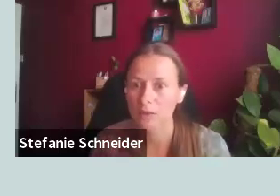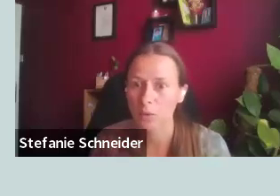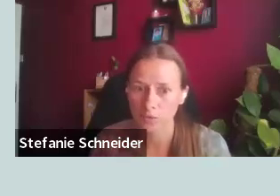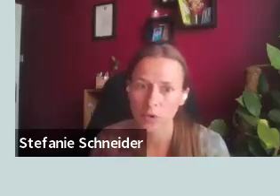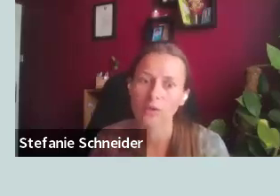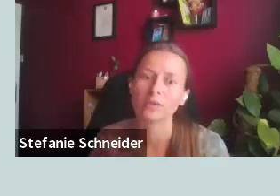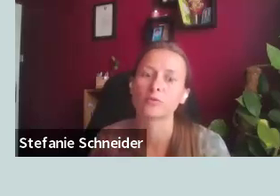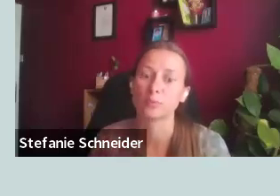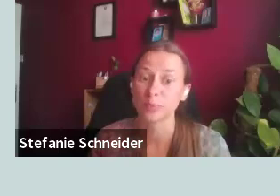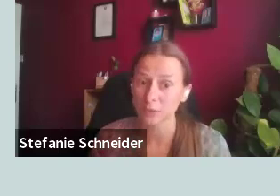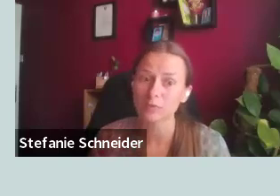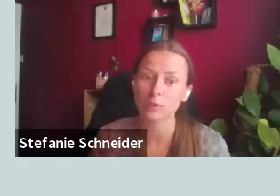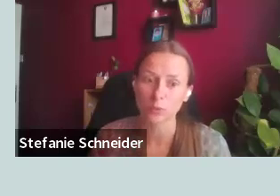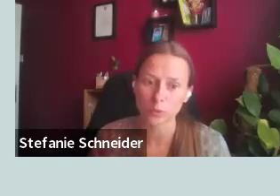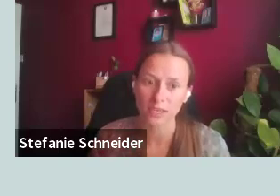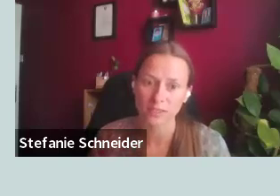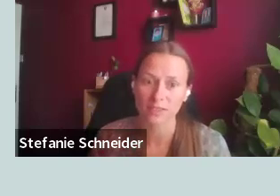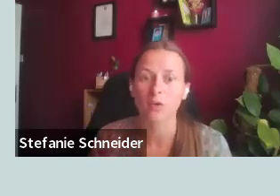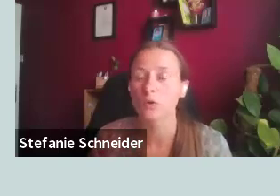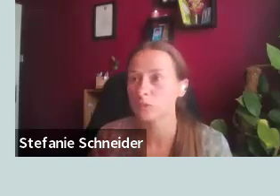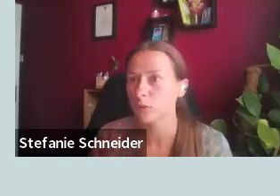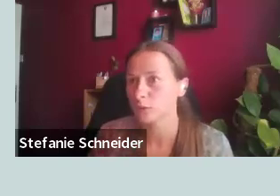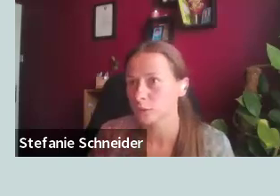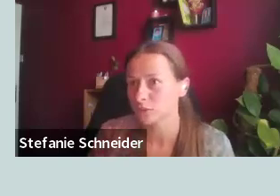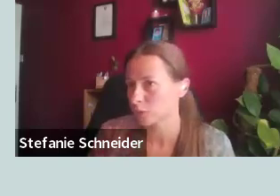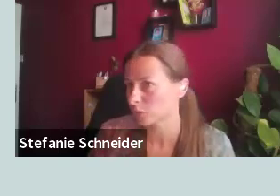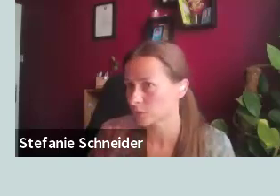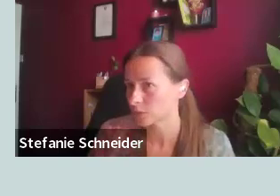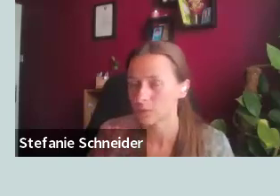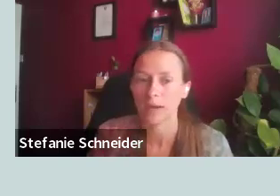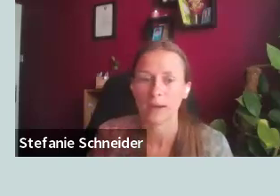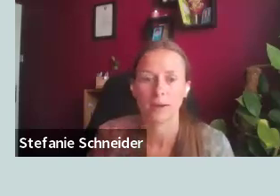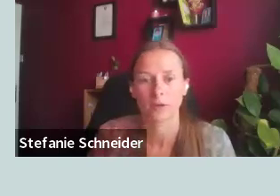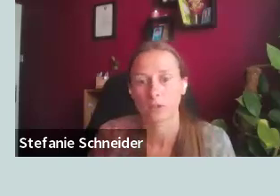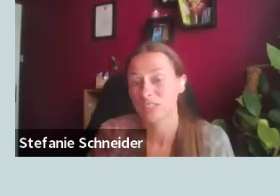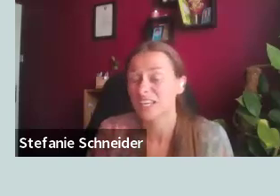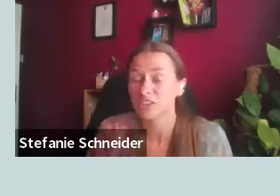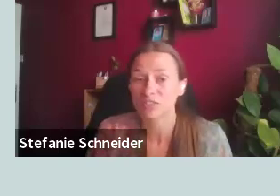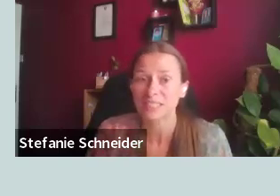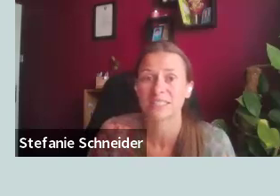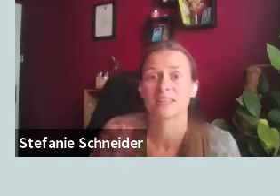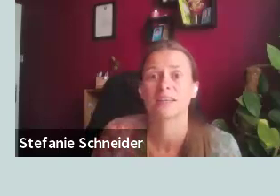could make the overall peer review process of course more inclusive but also could increase